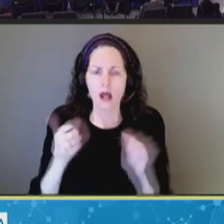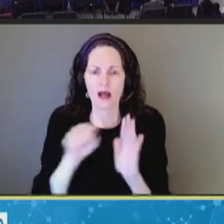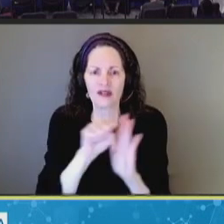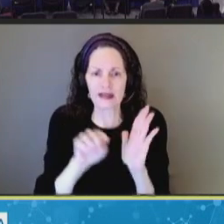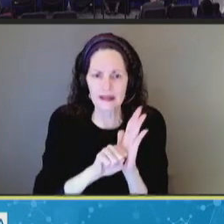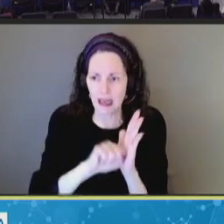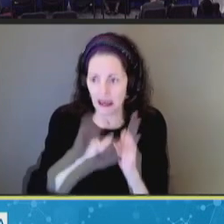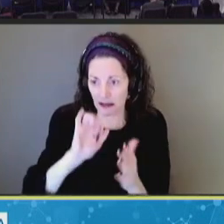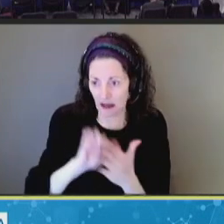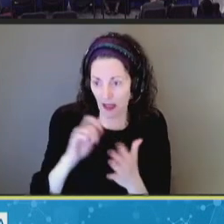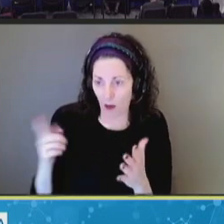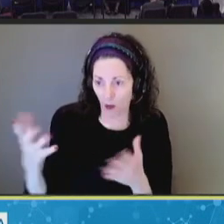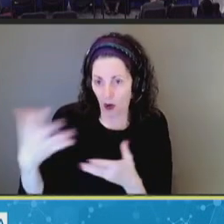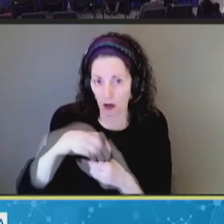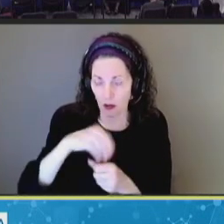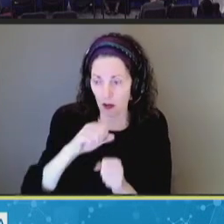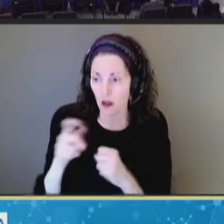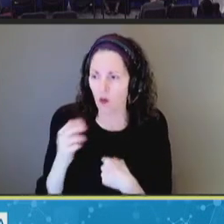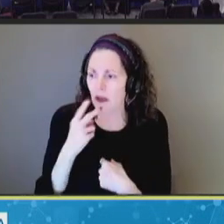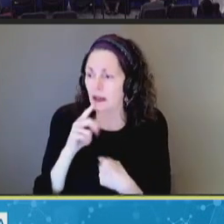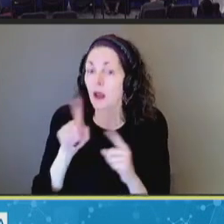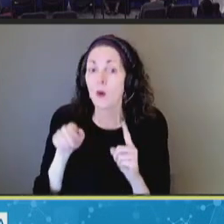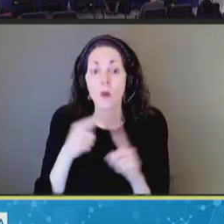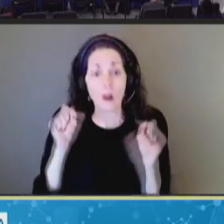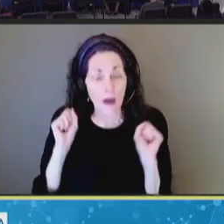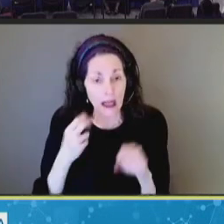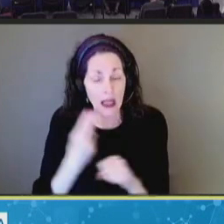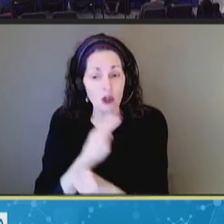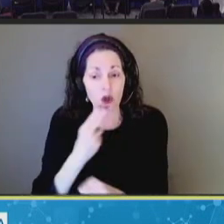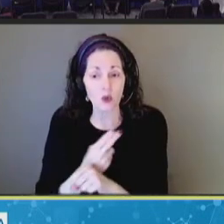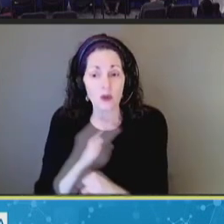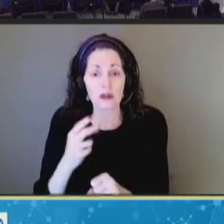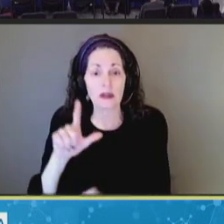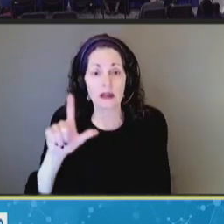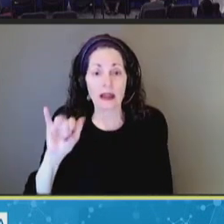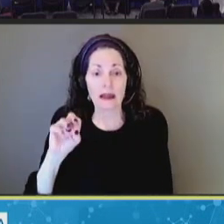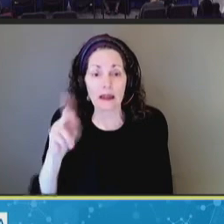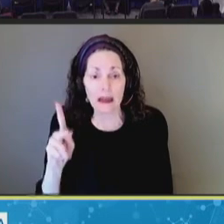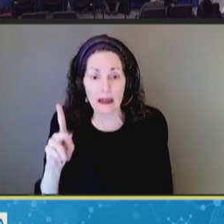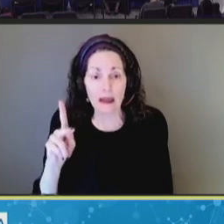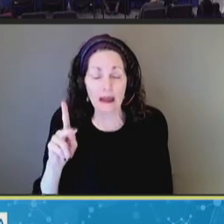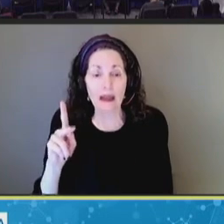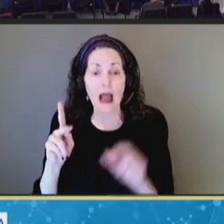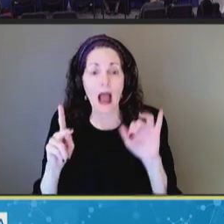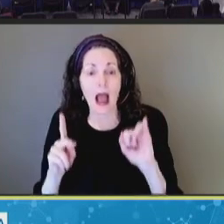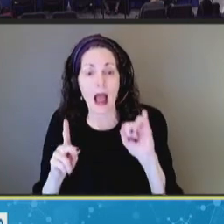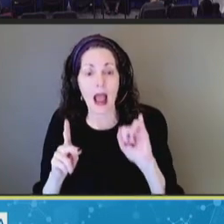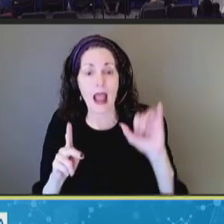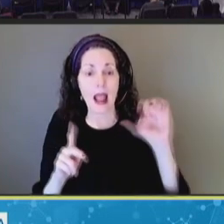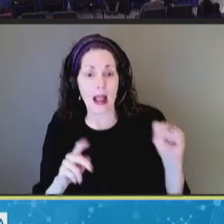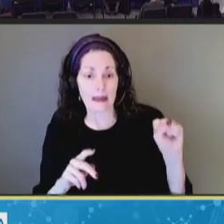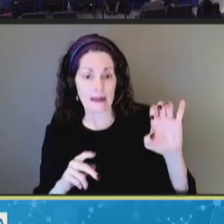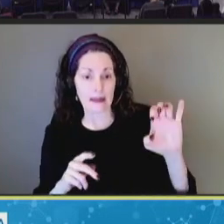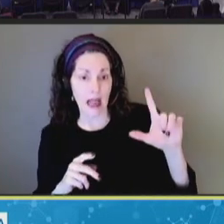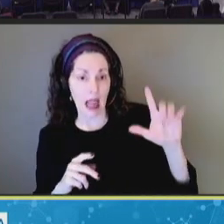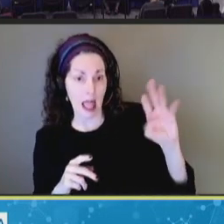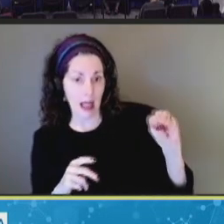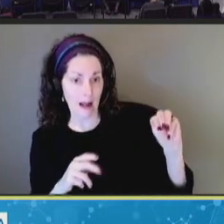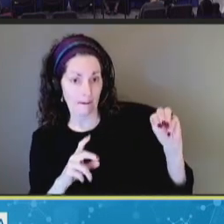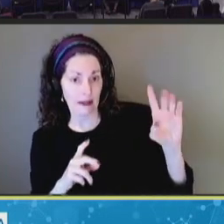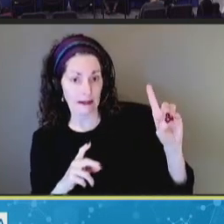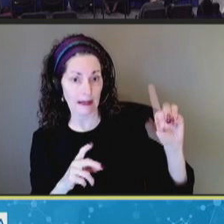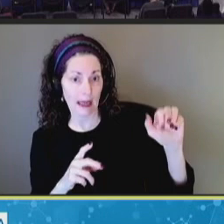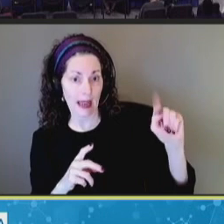to use the linked claims -- IIS claims data, we were able to improve the number of single